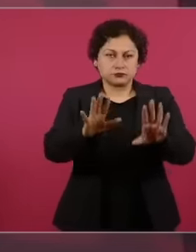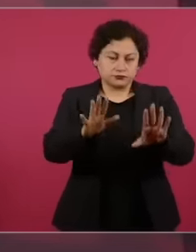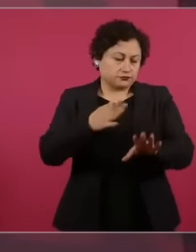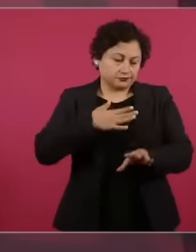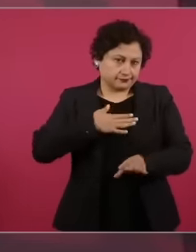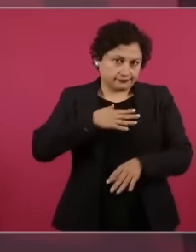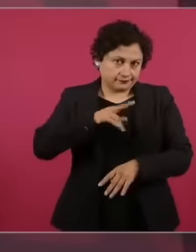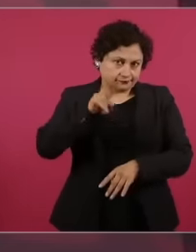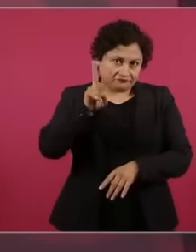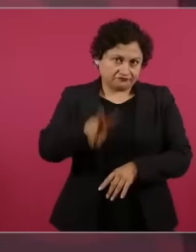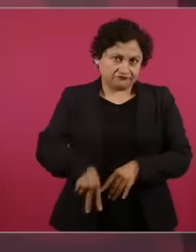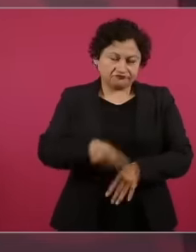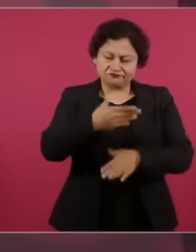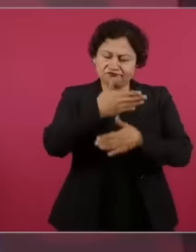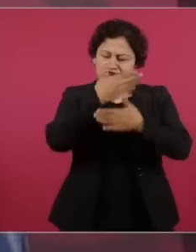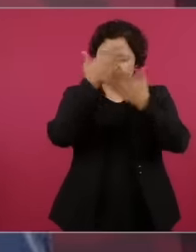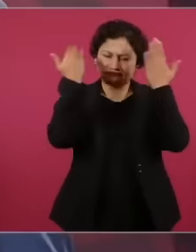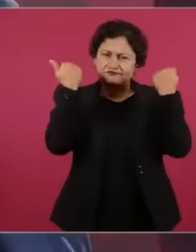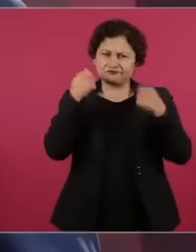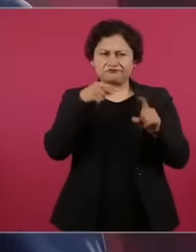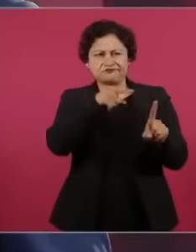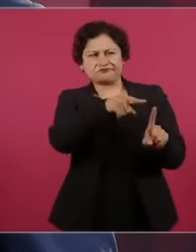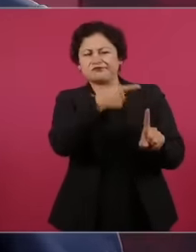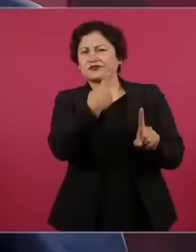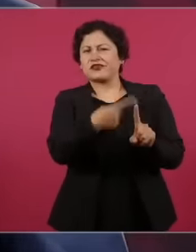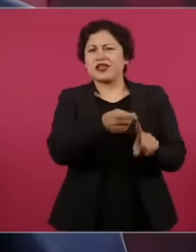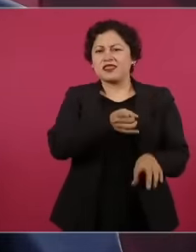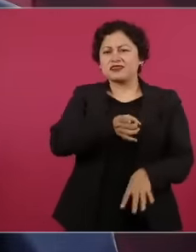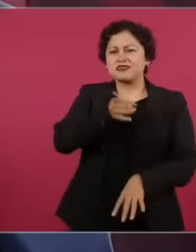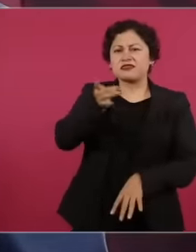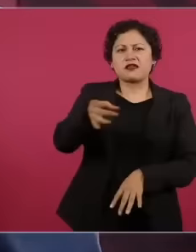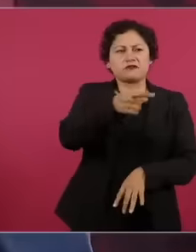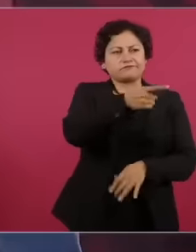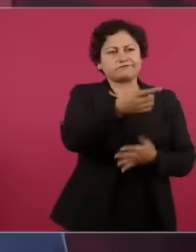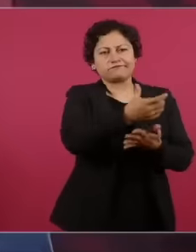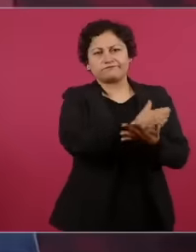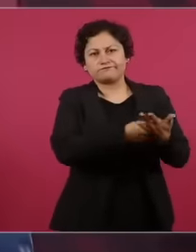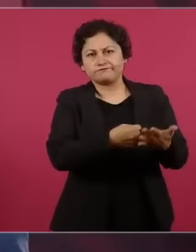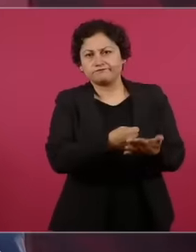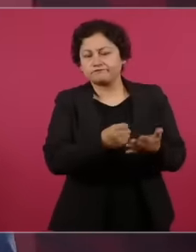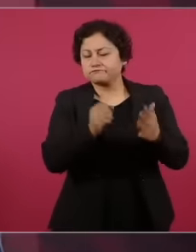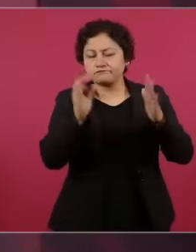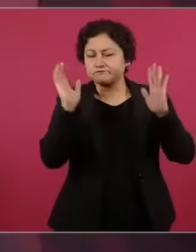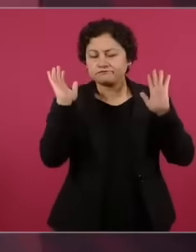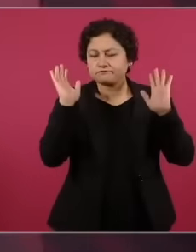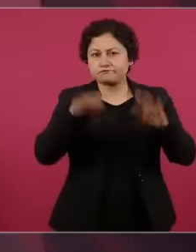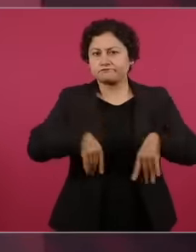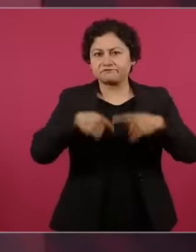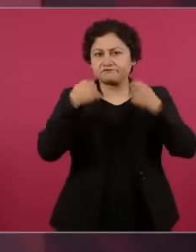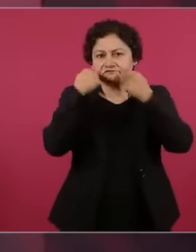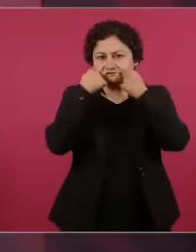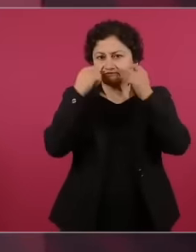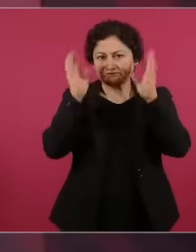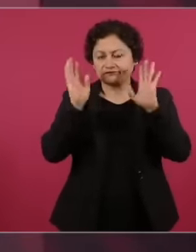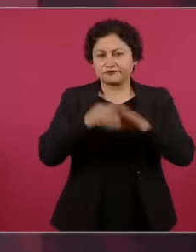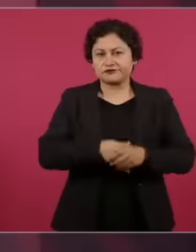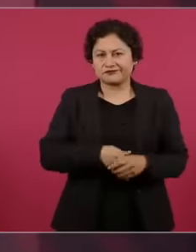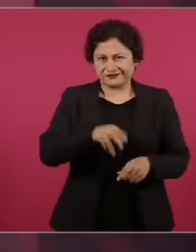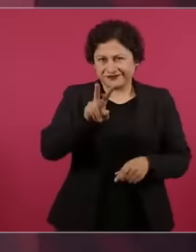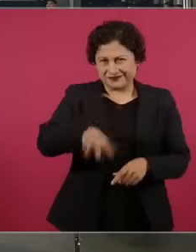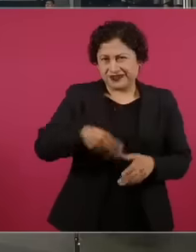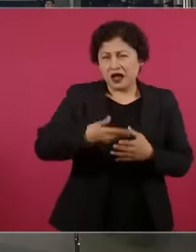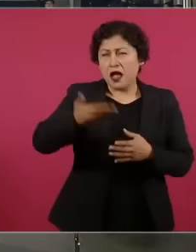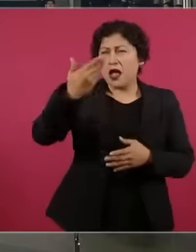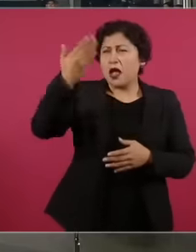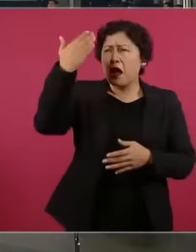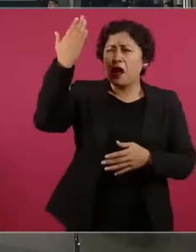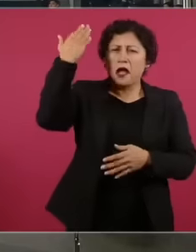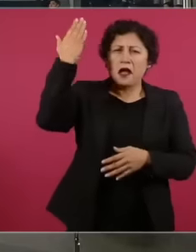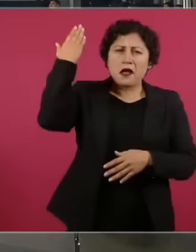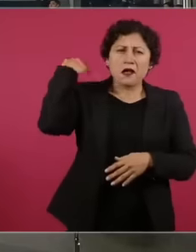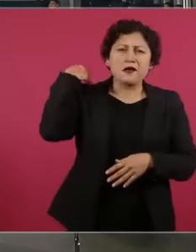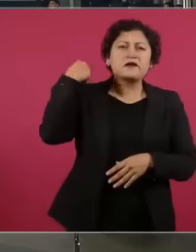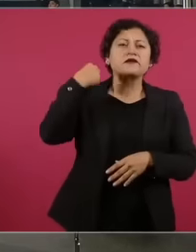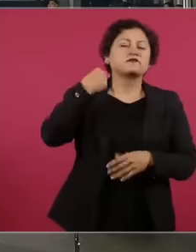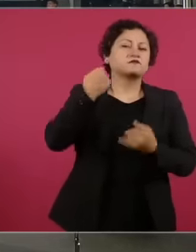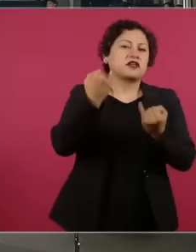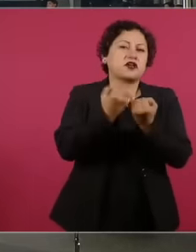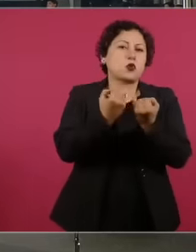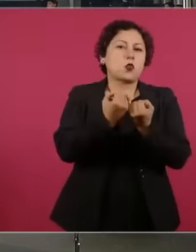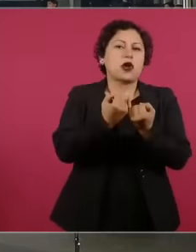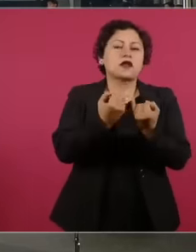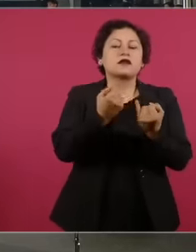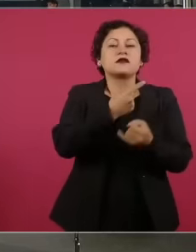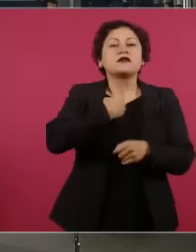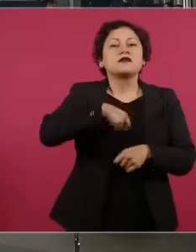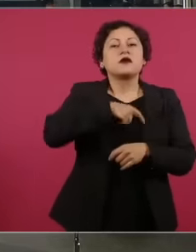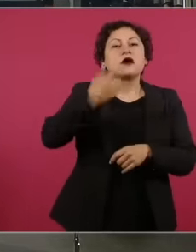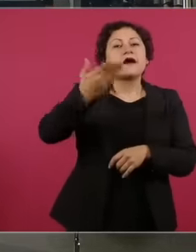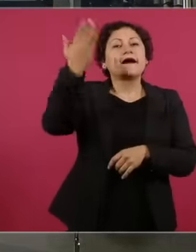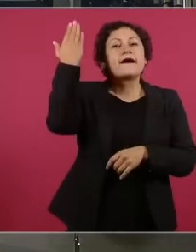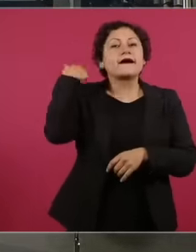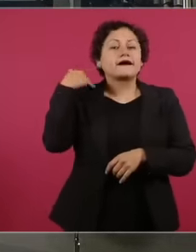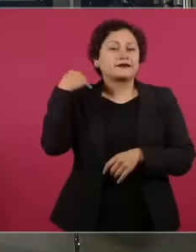anyone, it was like when we started there in Tabasco and I said that